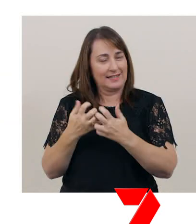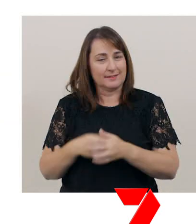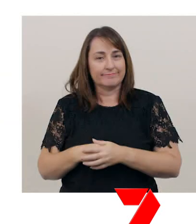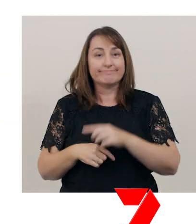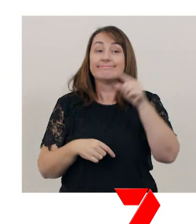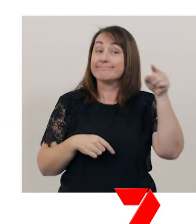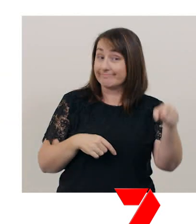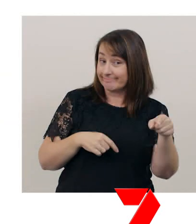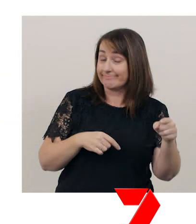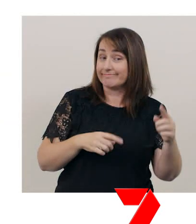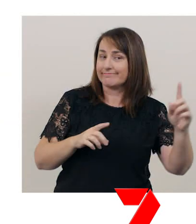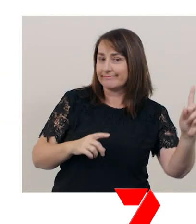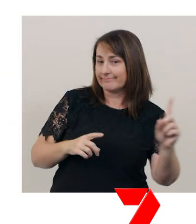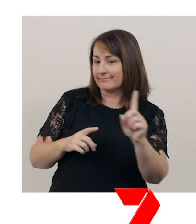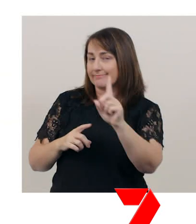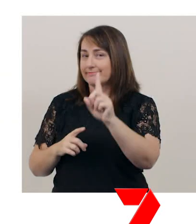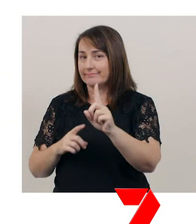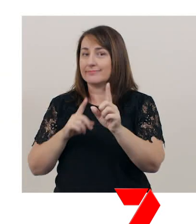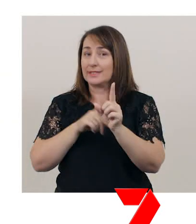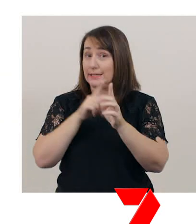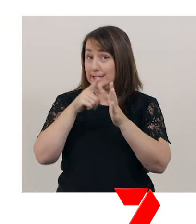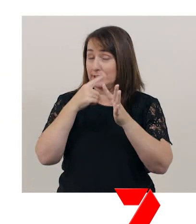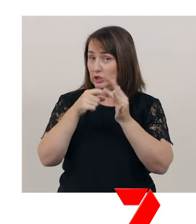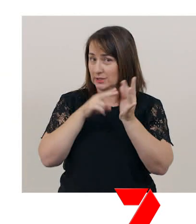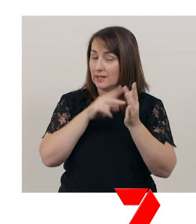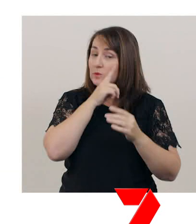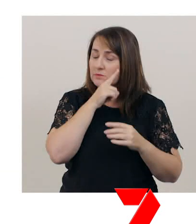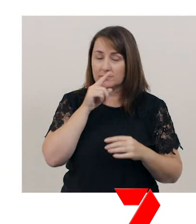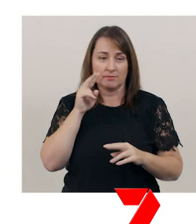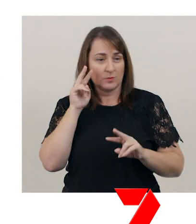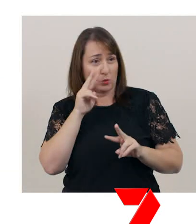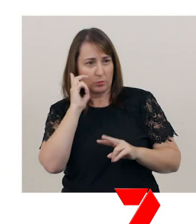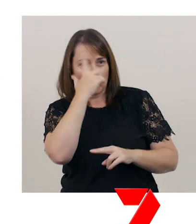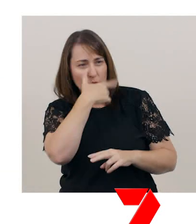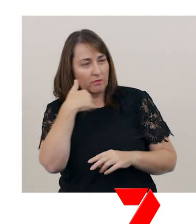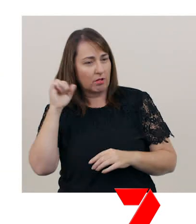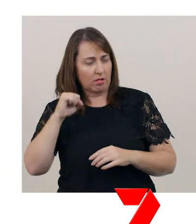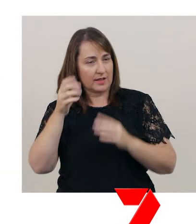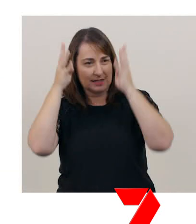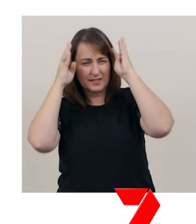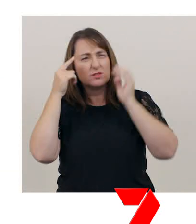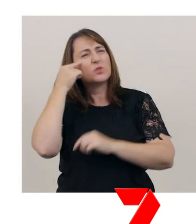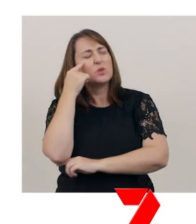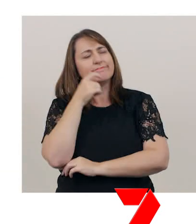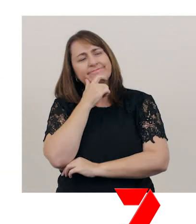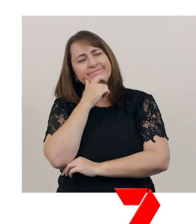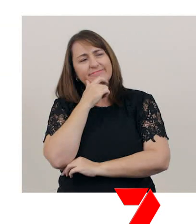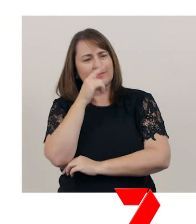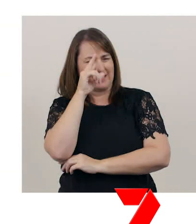Ye Xian was finally taken before the king. Beautiful as she was, the king questioned whether a village girl in a worn-out coat